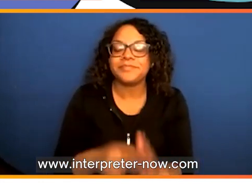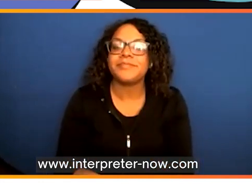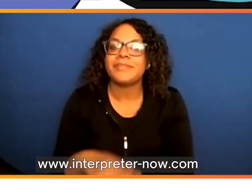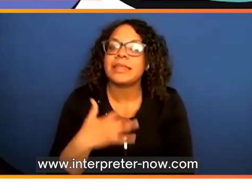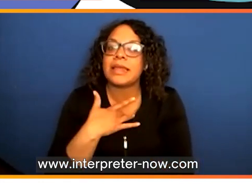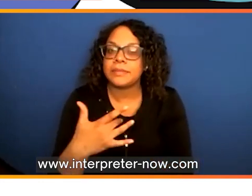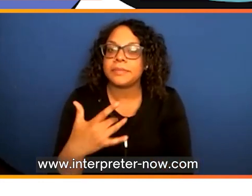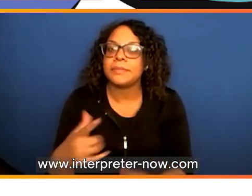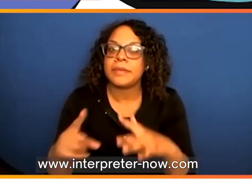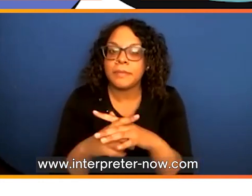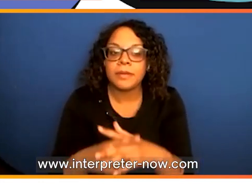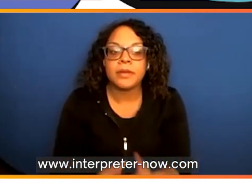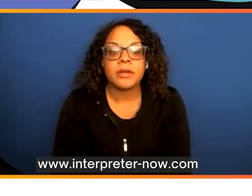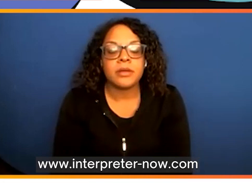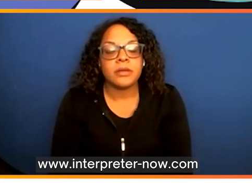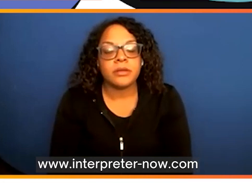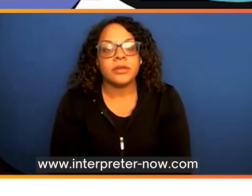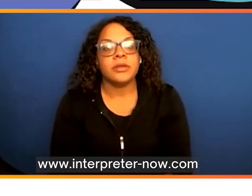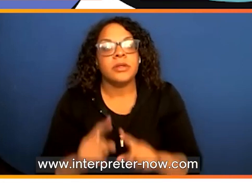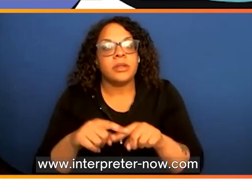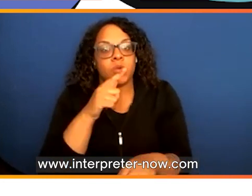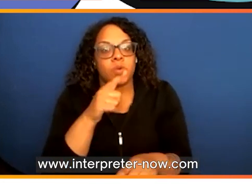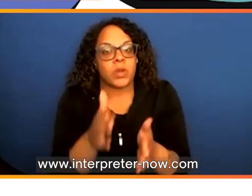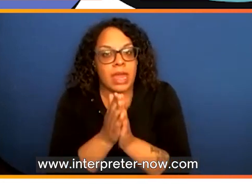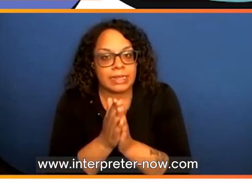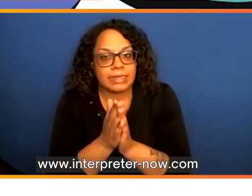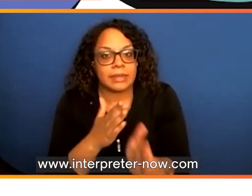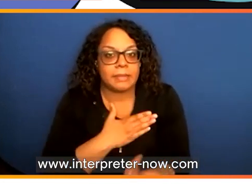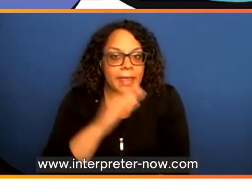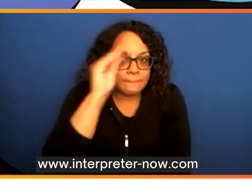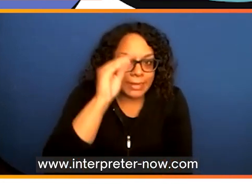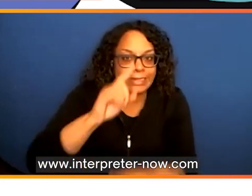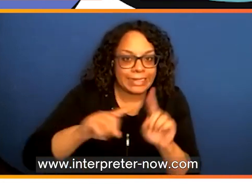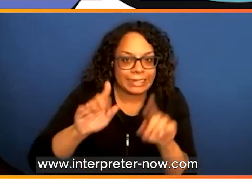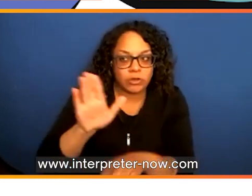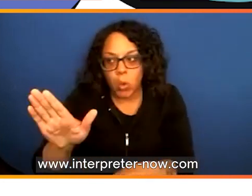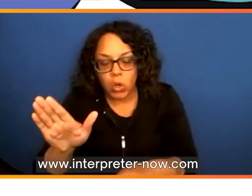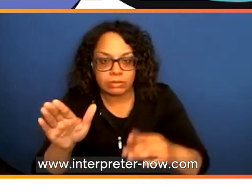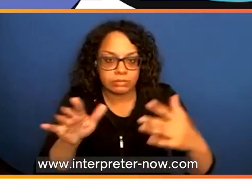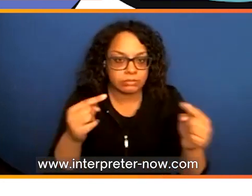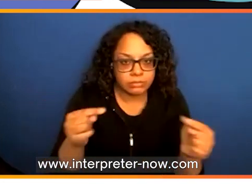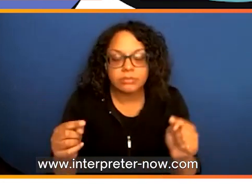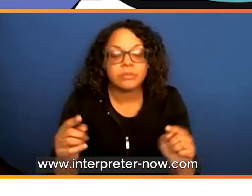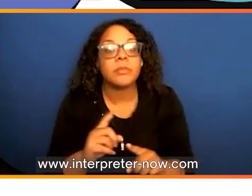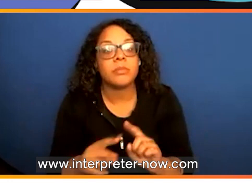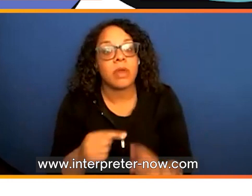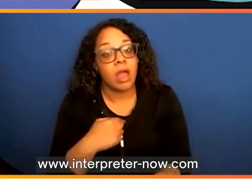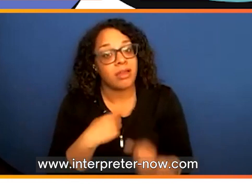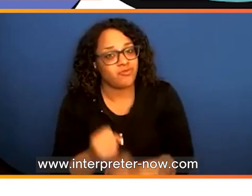depending who you ask, I'm sure my opinion or the other is different than yours or others. But I have some strong opinions about the difference between those. So I'll start here.